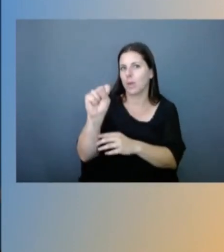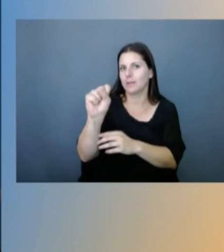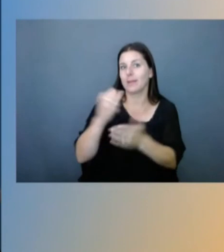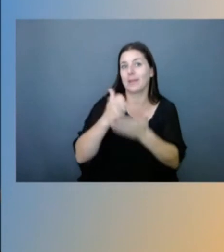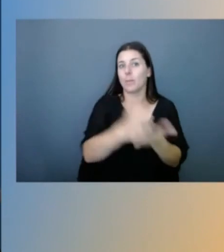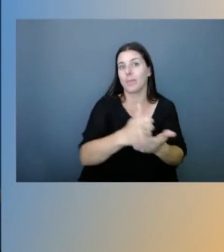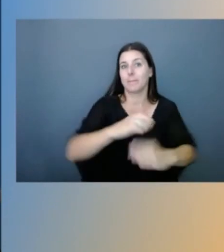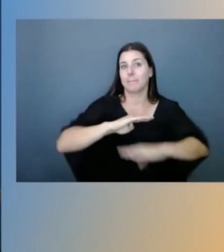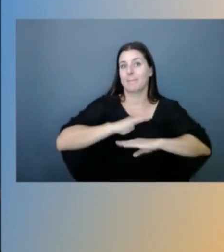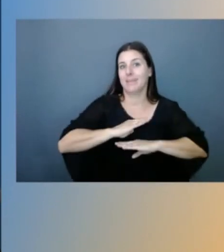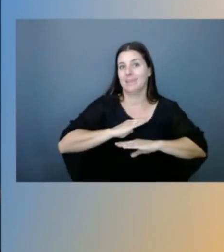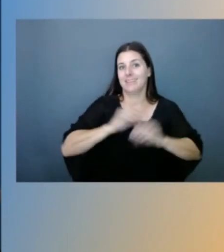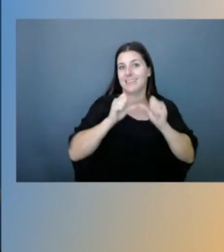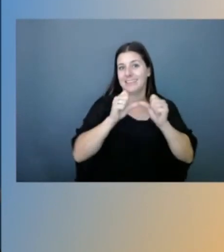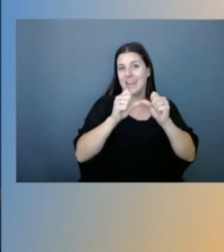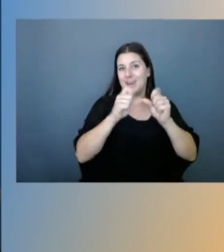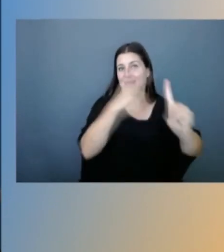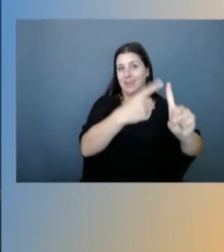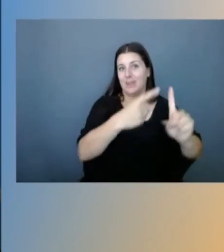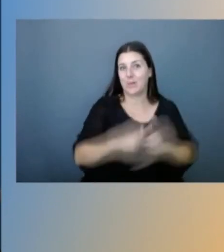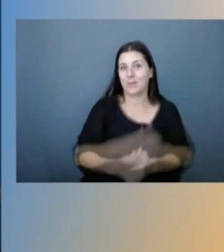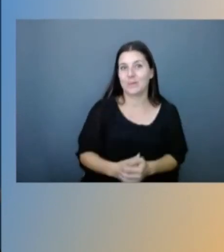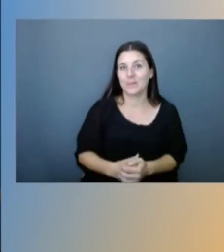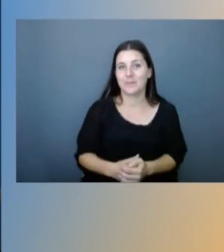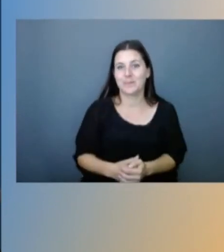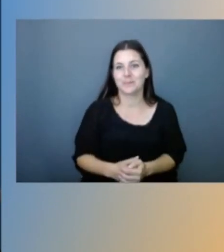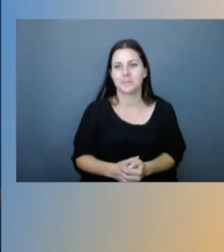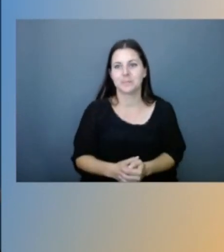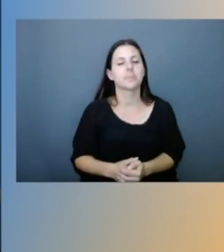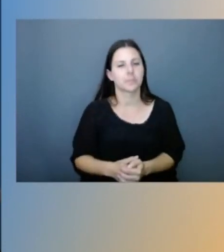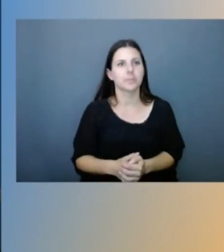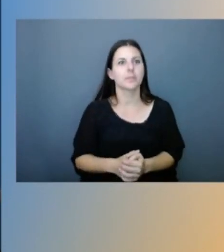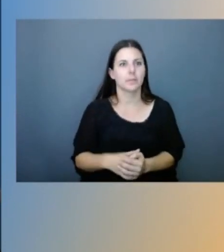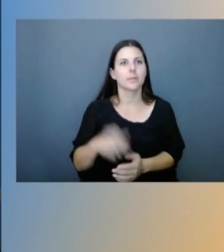So I would summarize our talk into three broad categories.